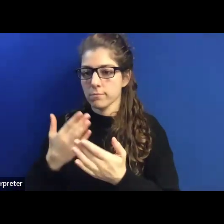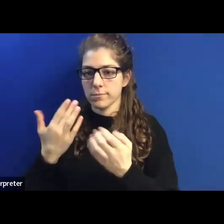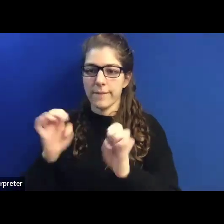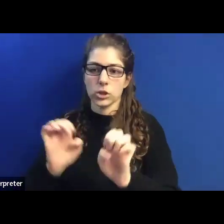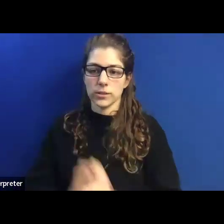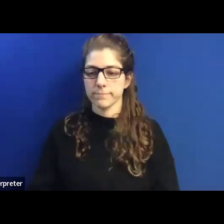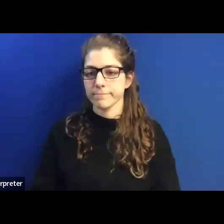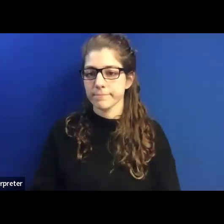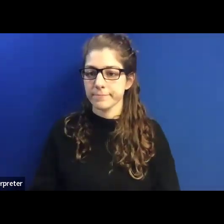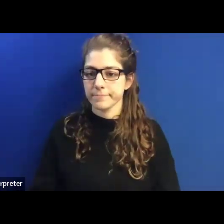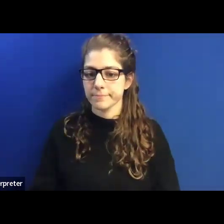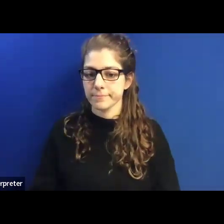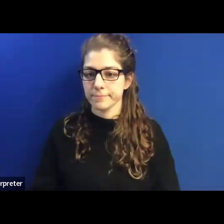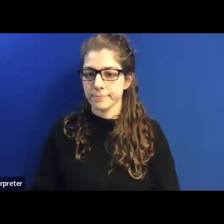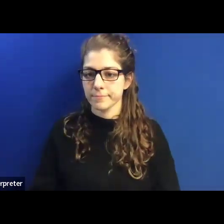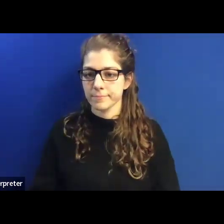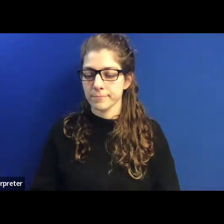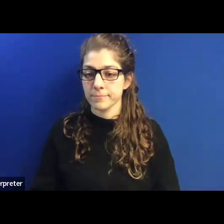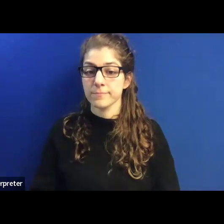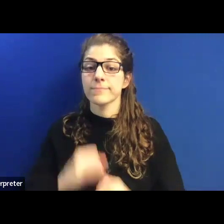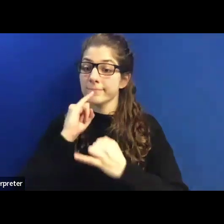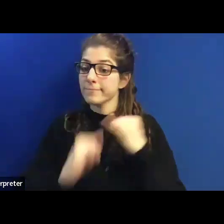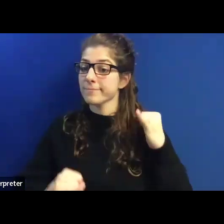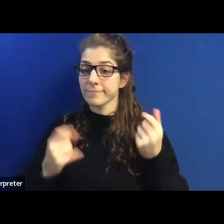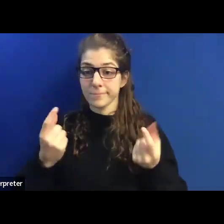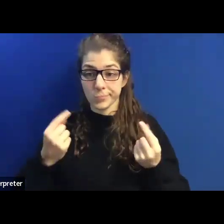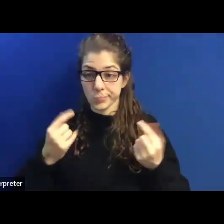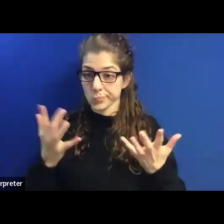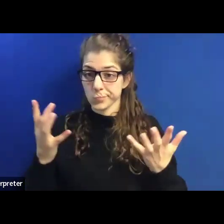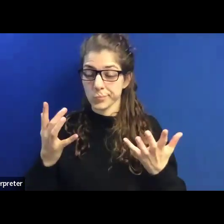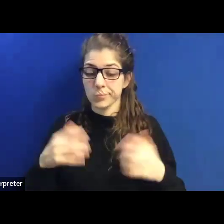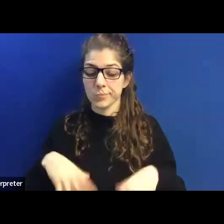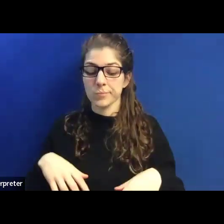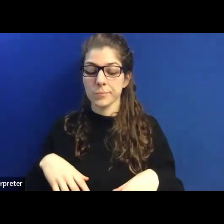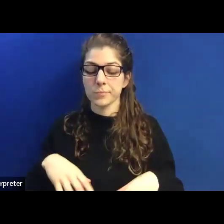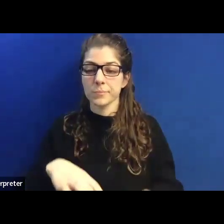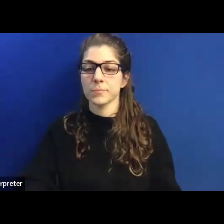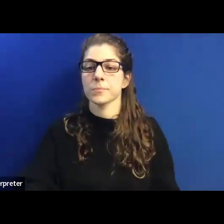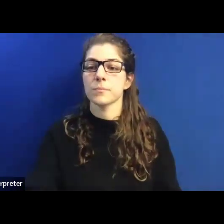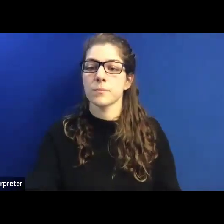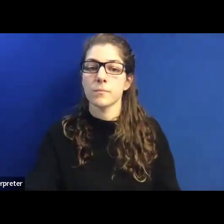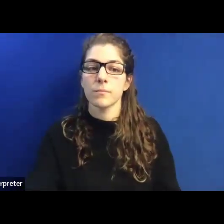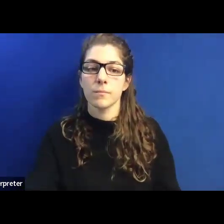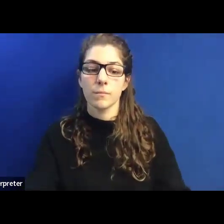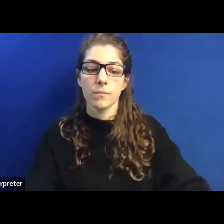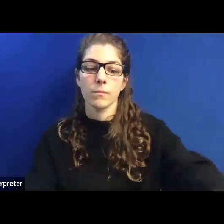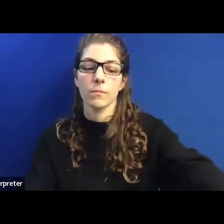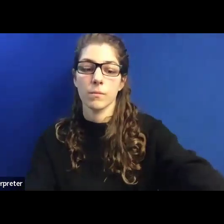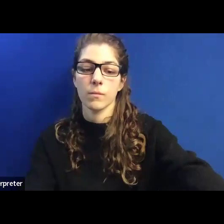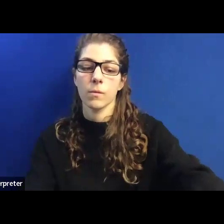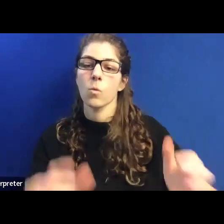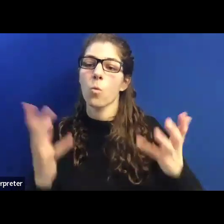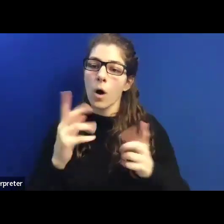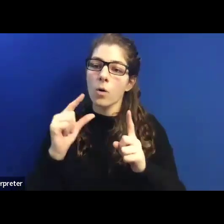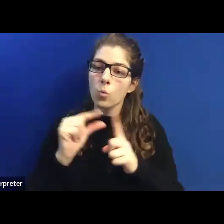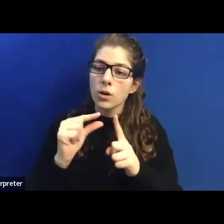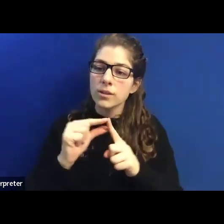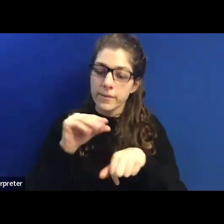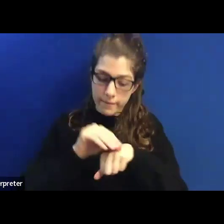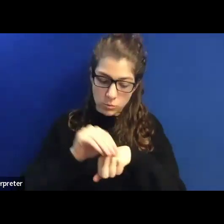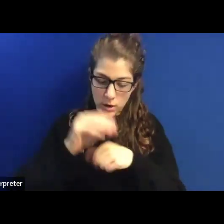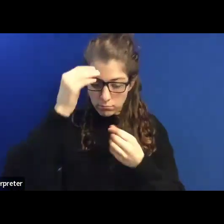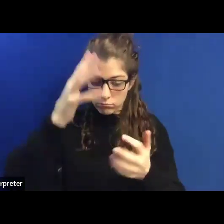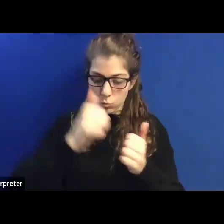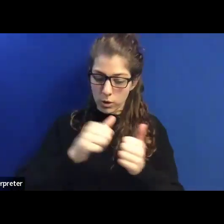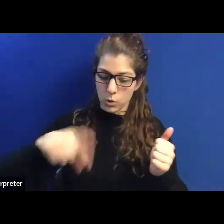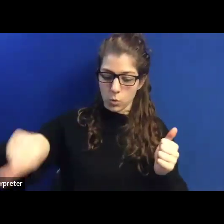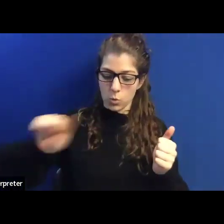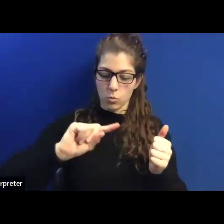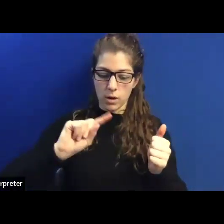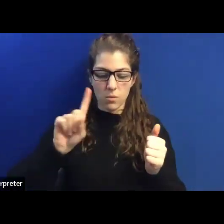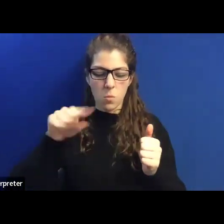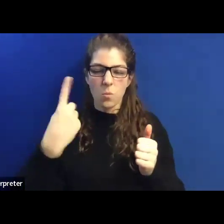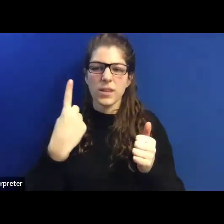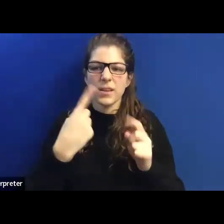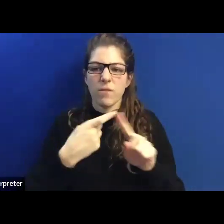The last thing I would like to leave with is, you know, what words of advice would I share, and of course I can only share it from my personal perspective.